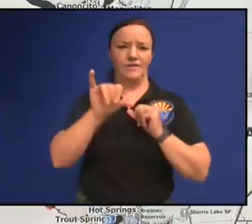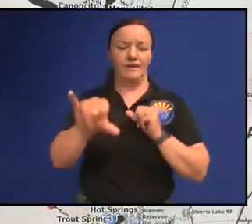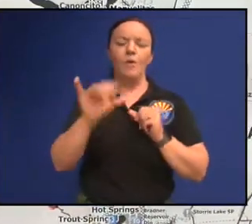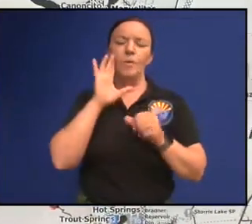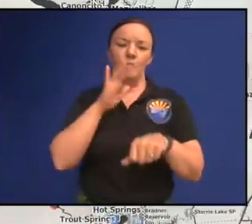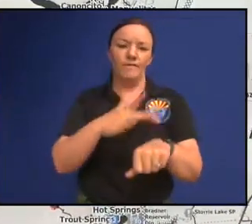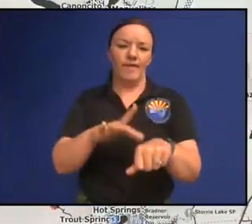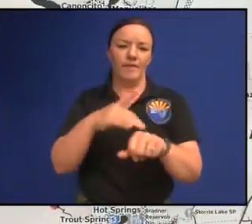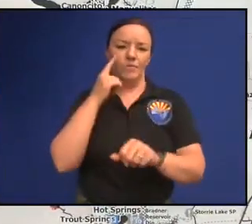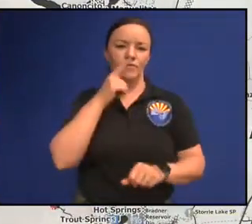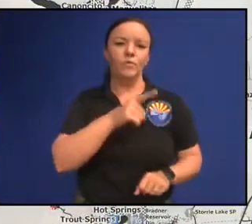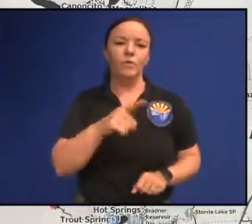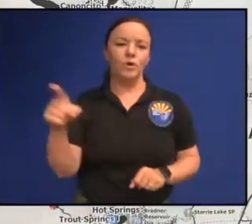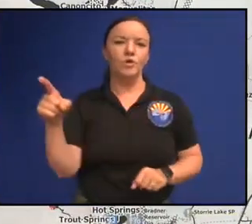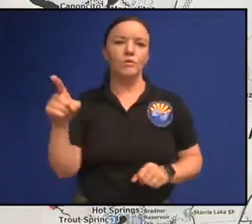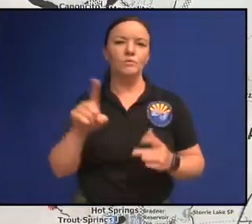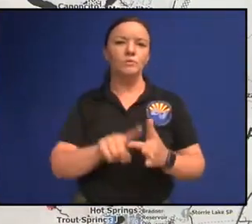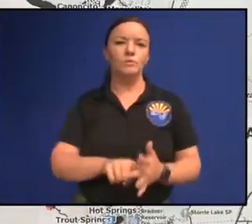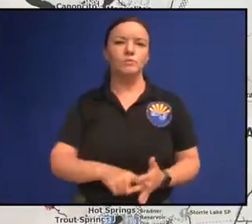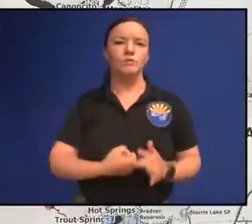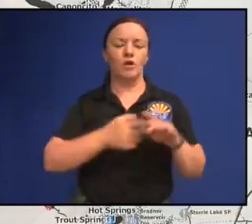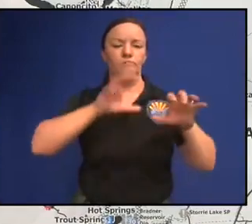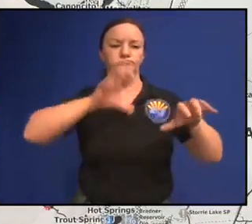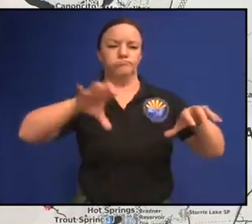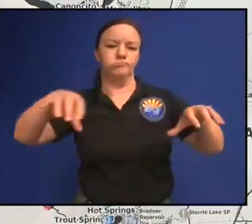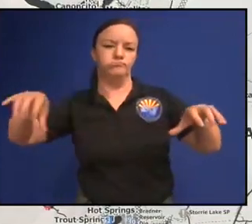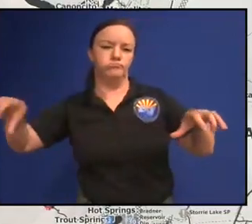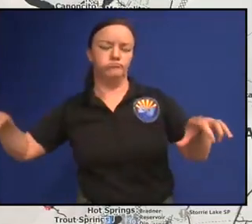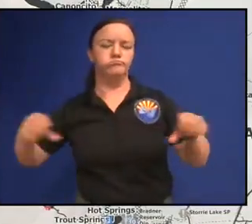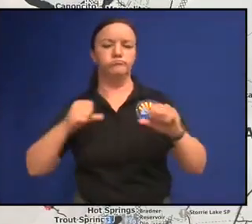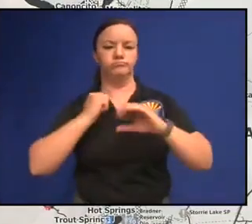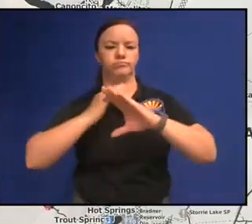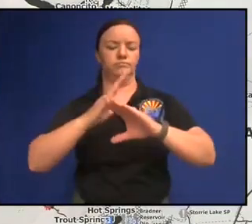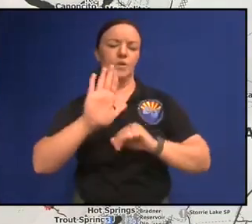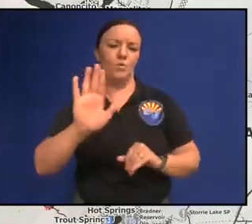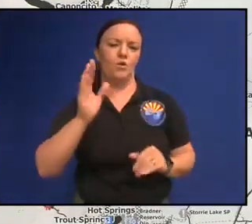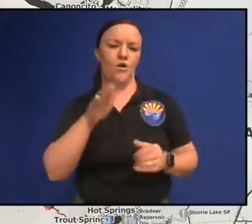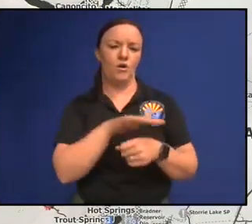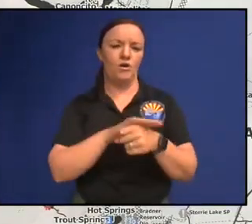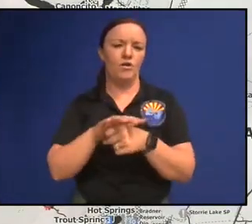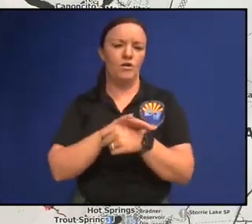SO YOU CAN START PREPARING YOUR AREAS FOR FLOODING AND WHAT MIGHT BE COMING.